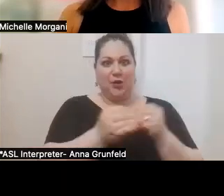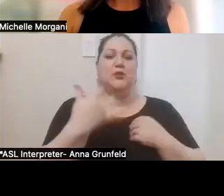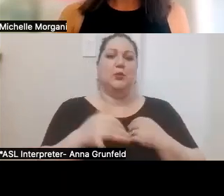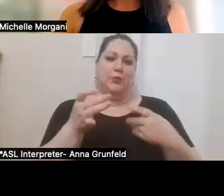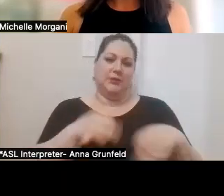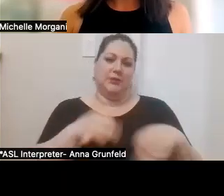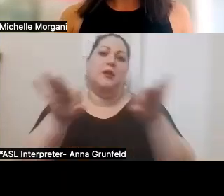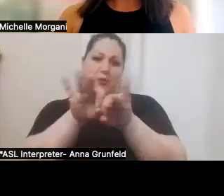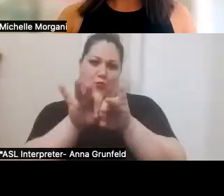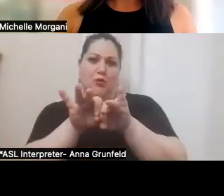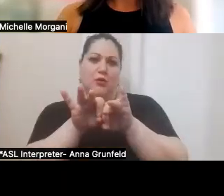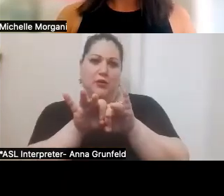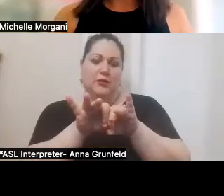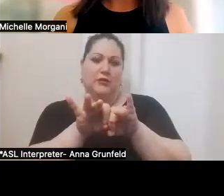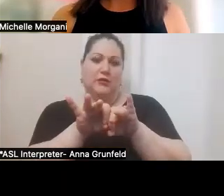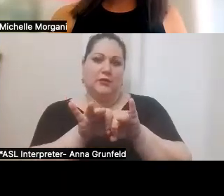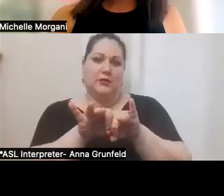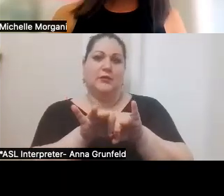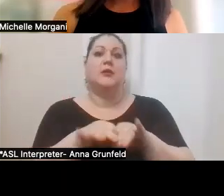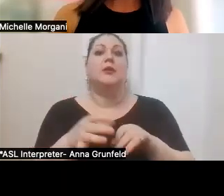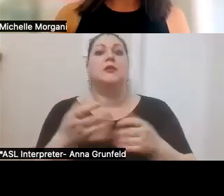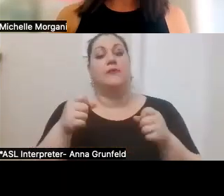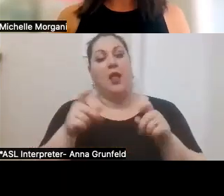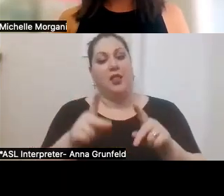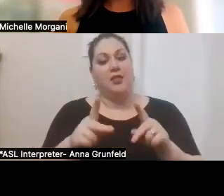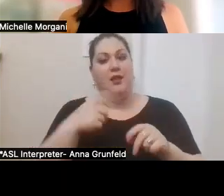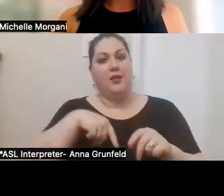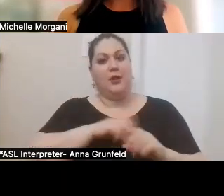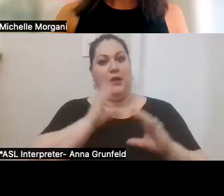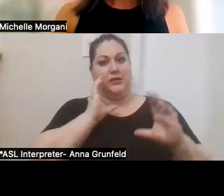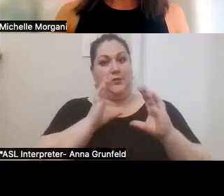to again allowing us to communicate with students, communicate with practicums and